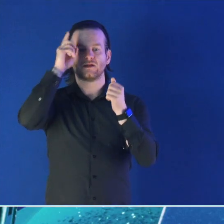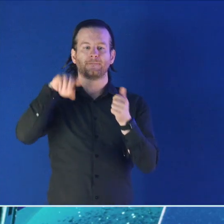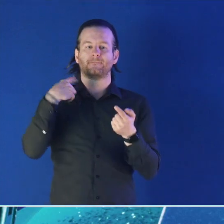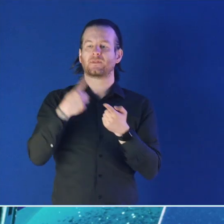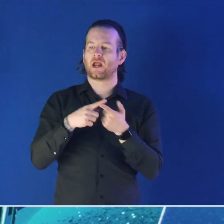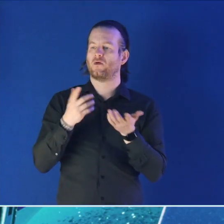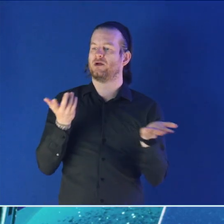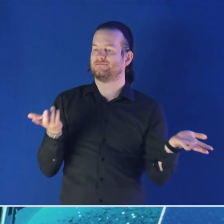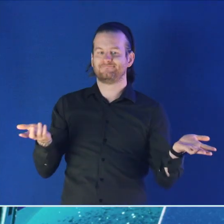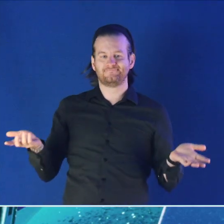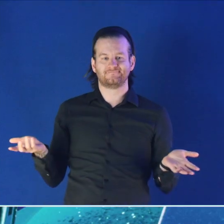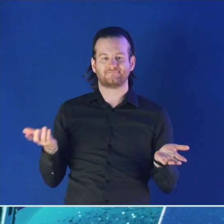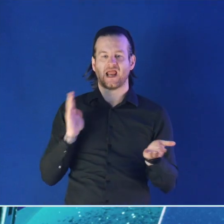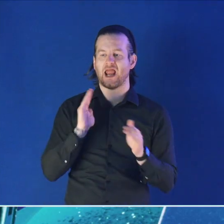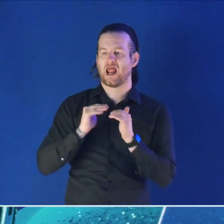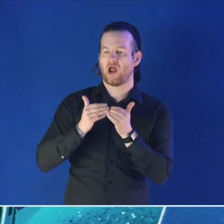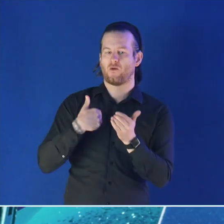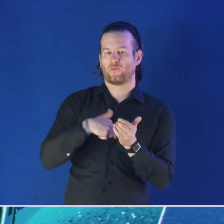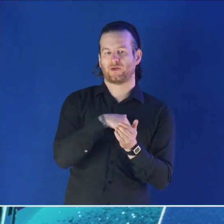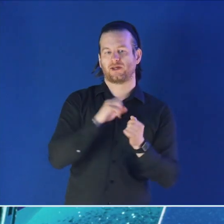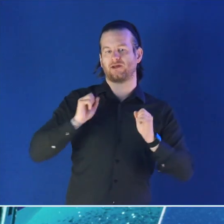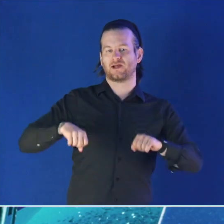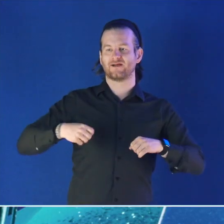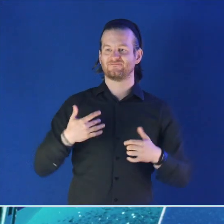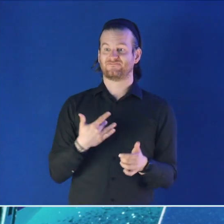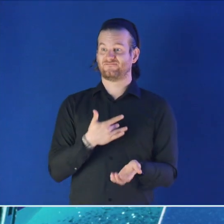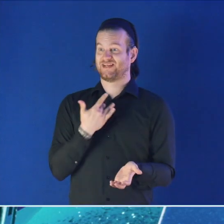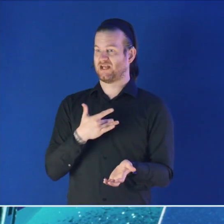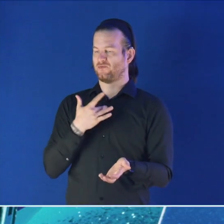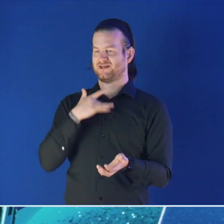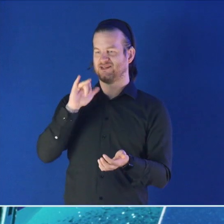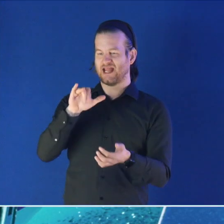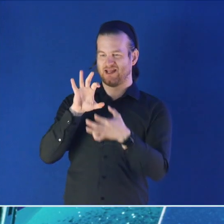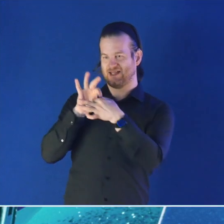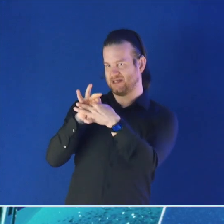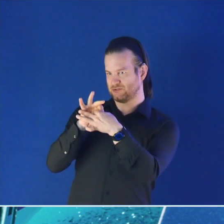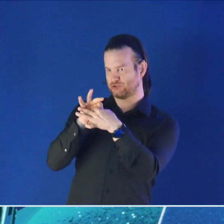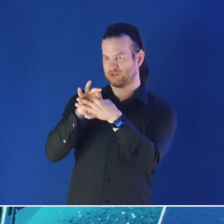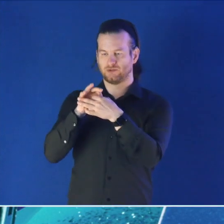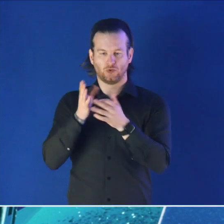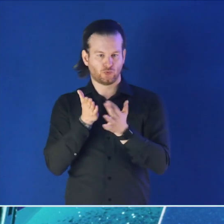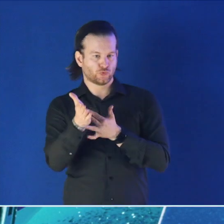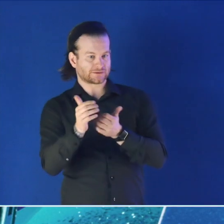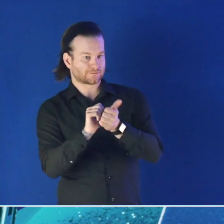and that sense of connection and that energy that sports creates for all of us.